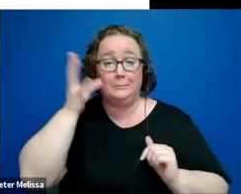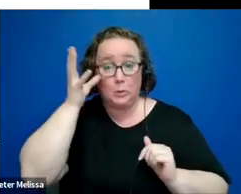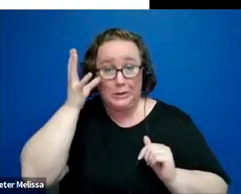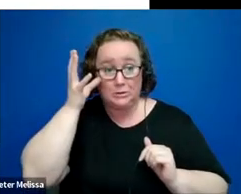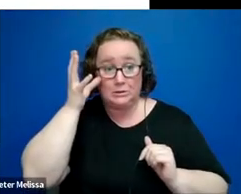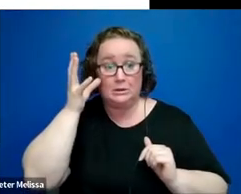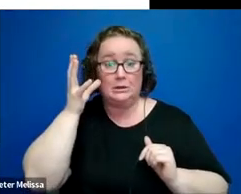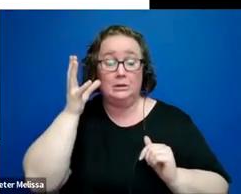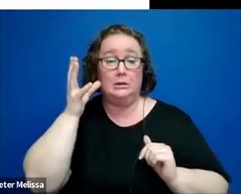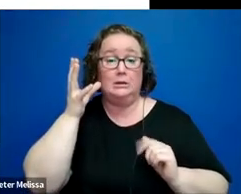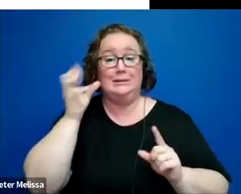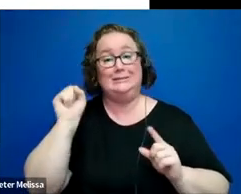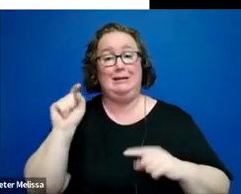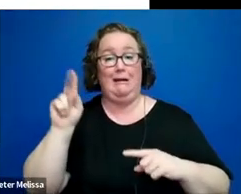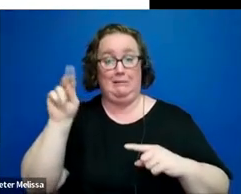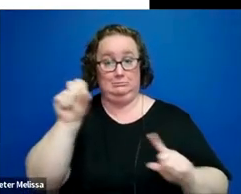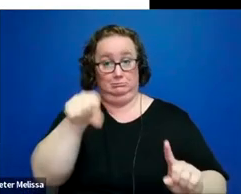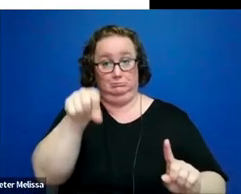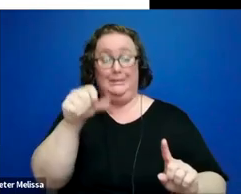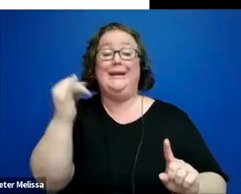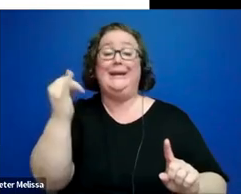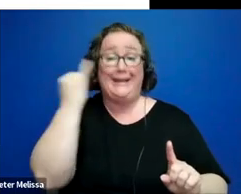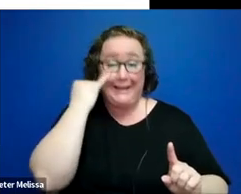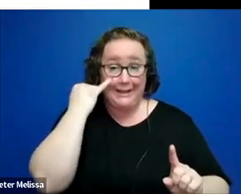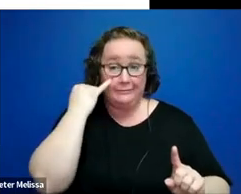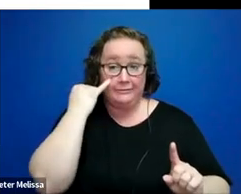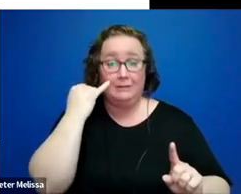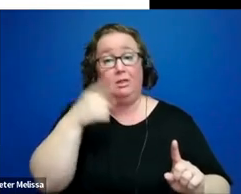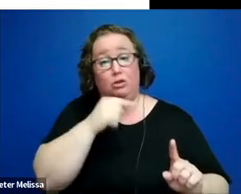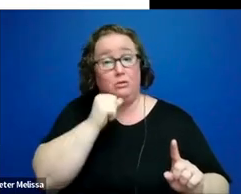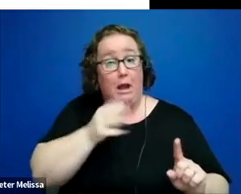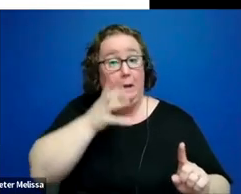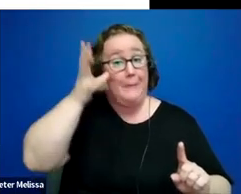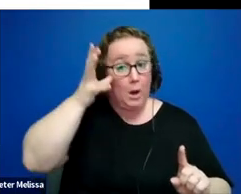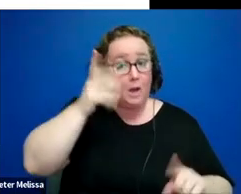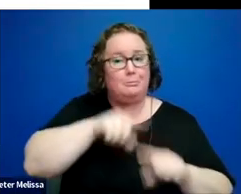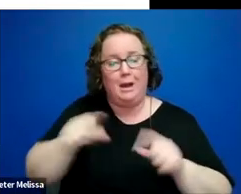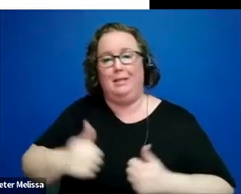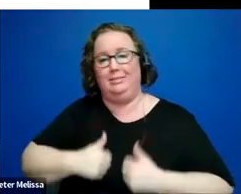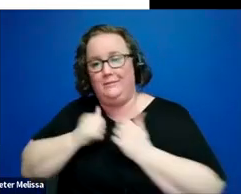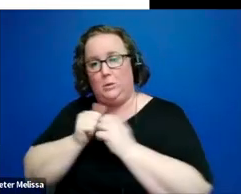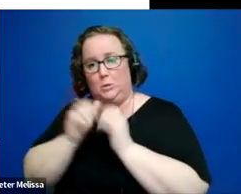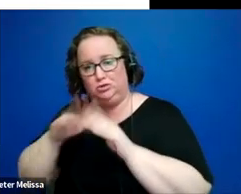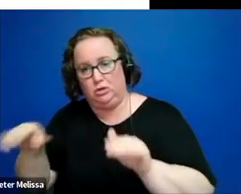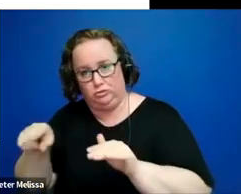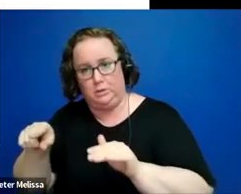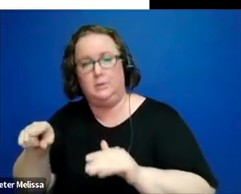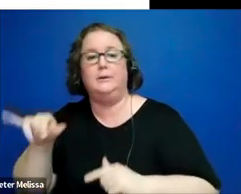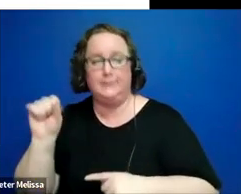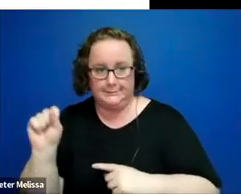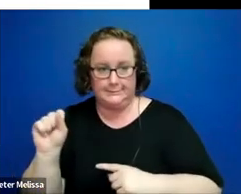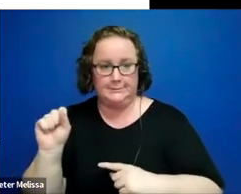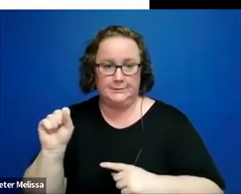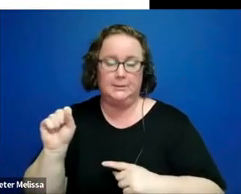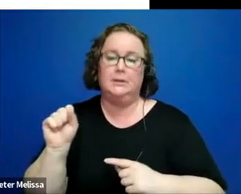in the household is a parent in the data. However, there is a small subset of the data, which it's